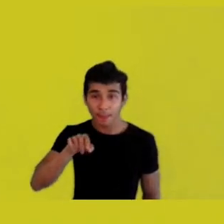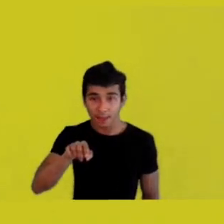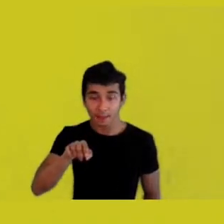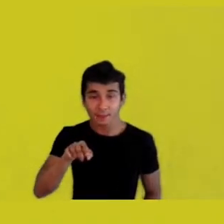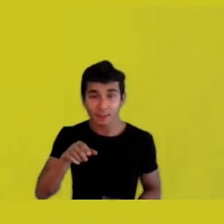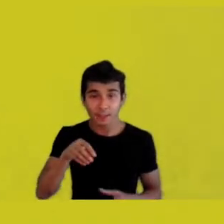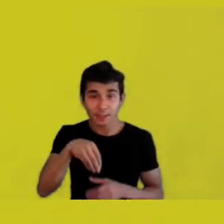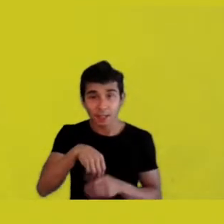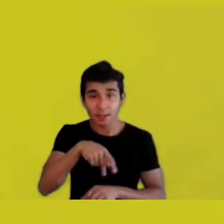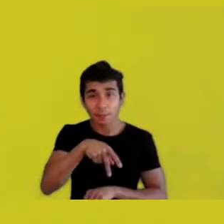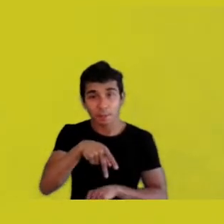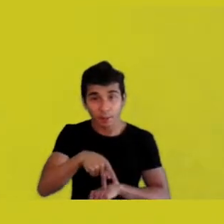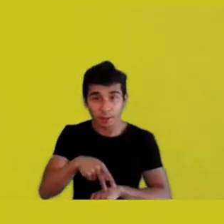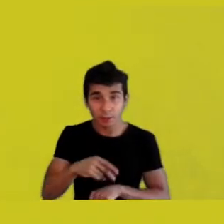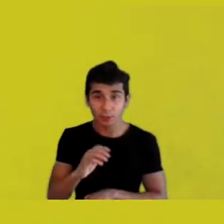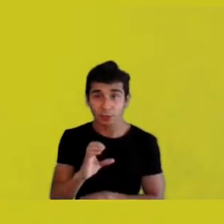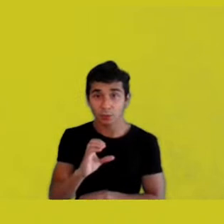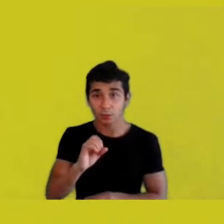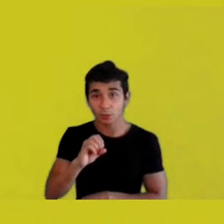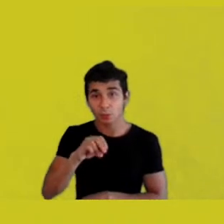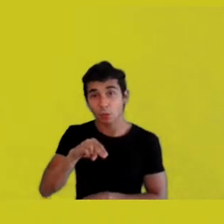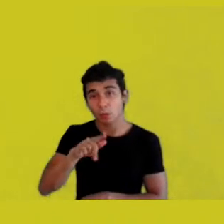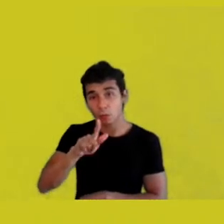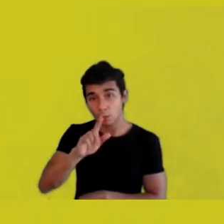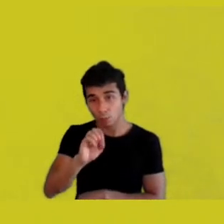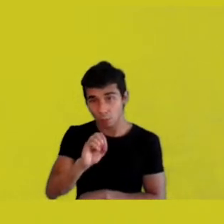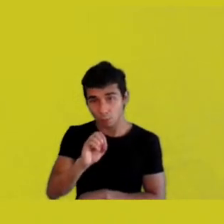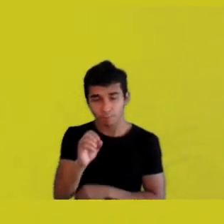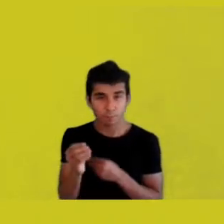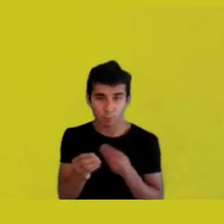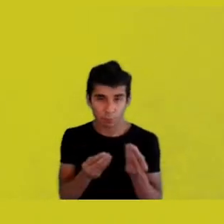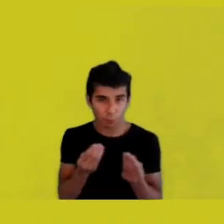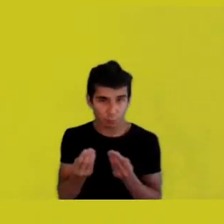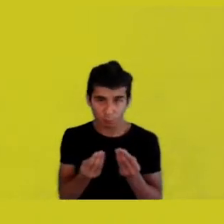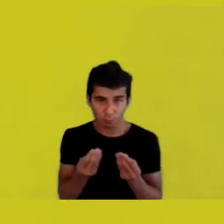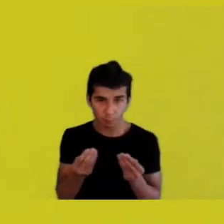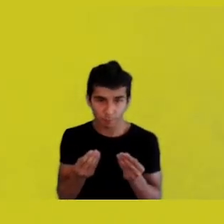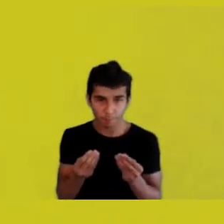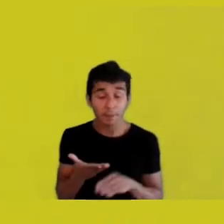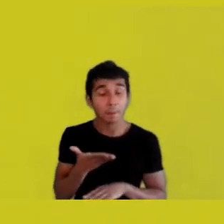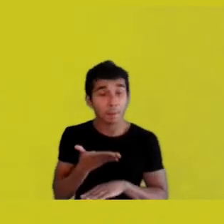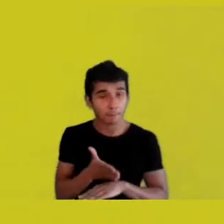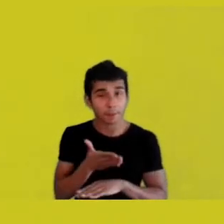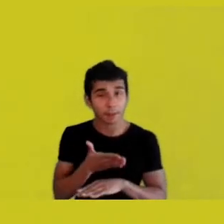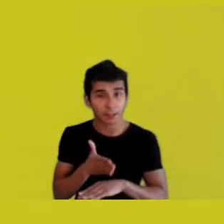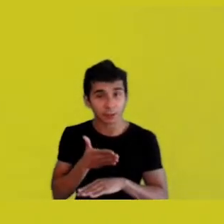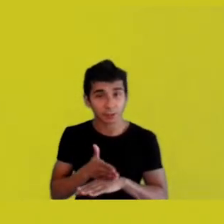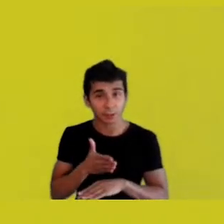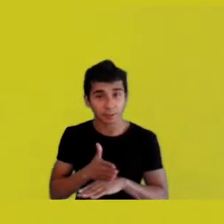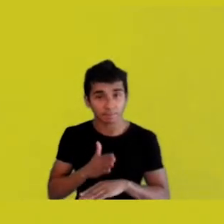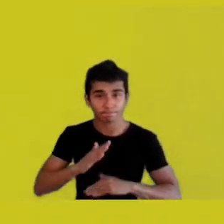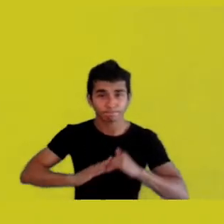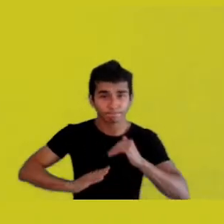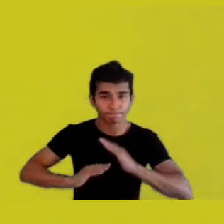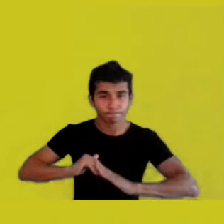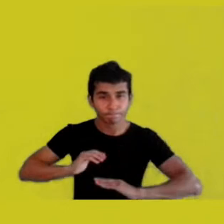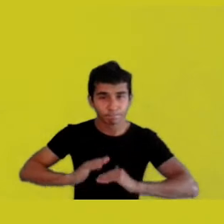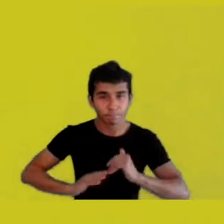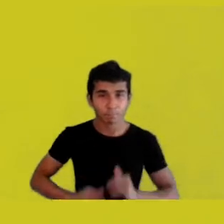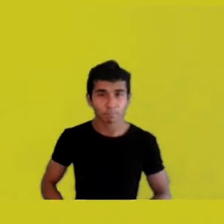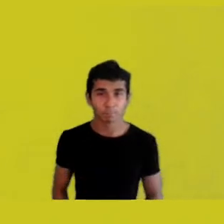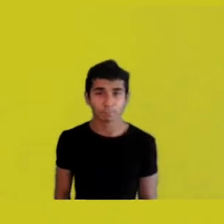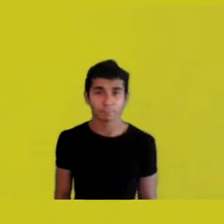is a practice that had the climax